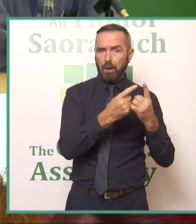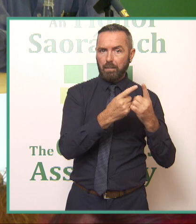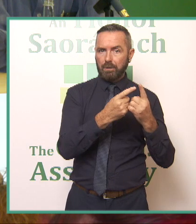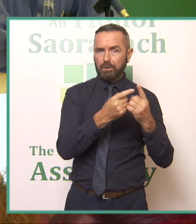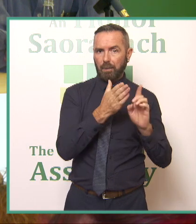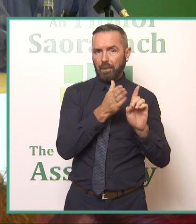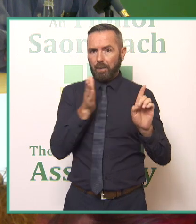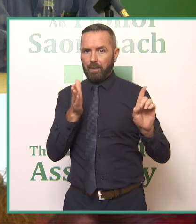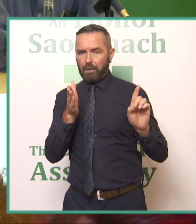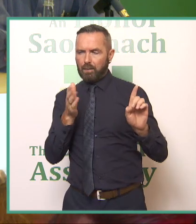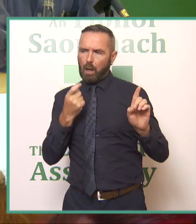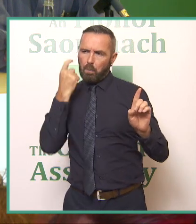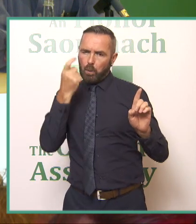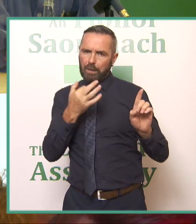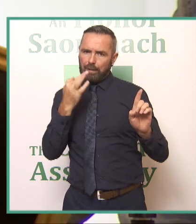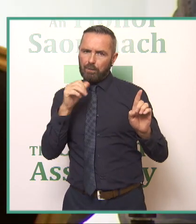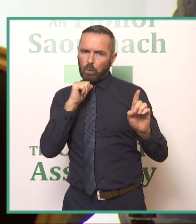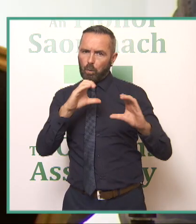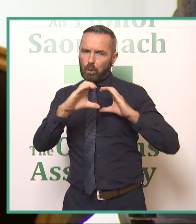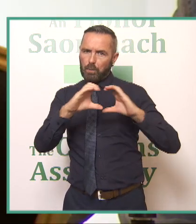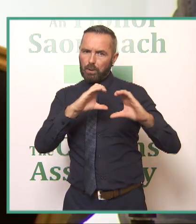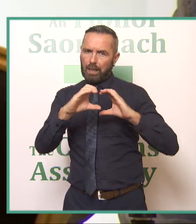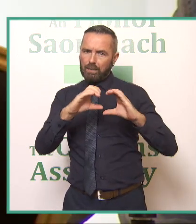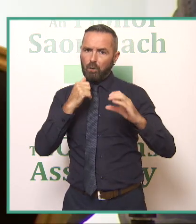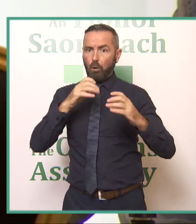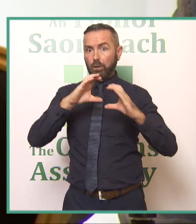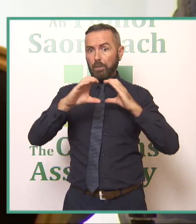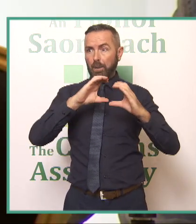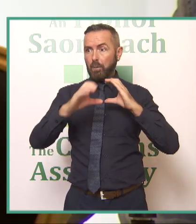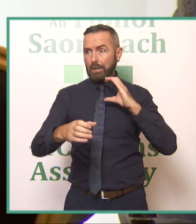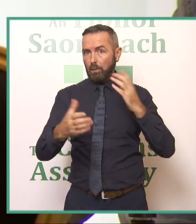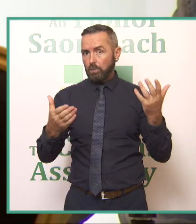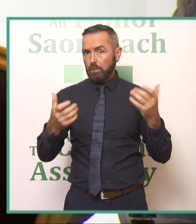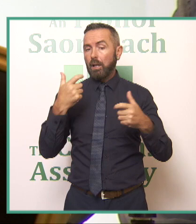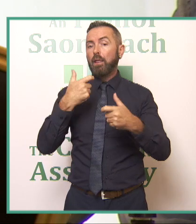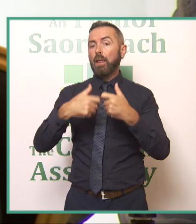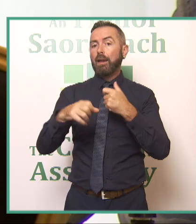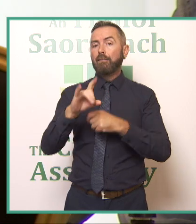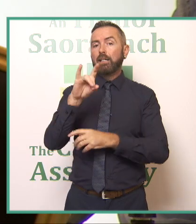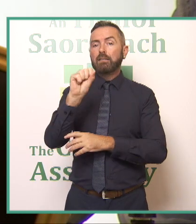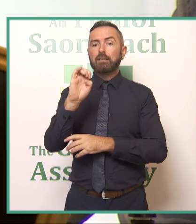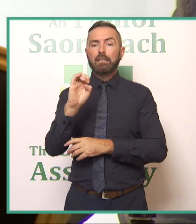departments not actually speak to each other we then have the HSE who there's no management of the